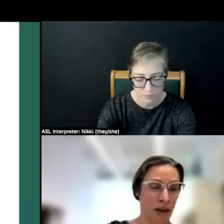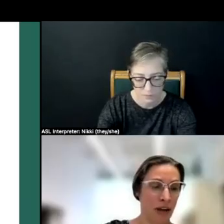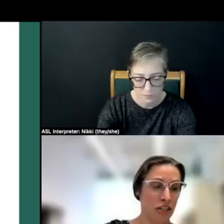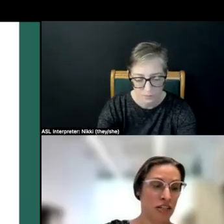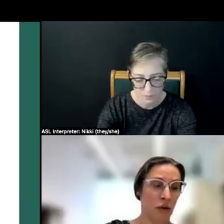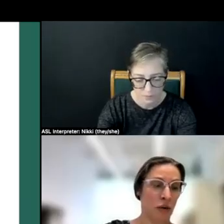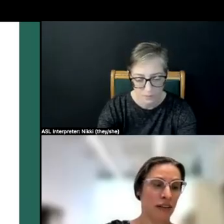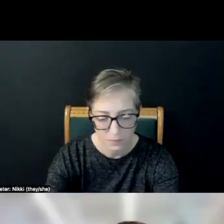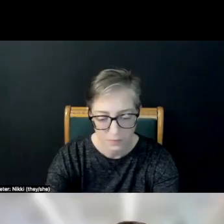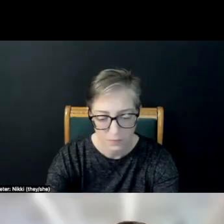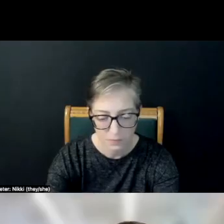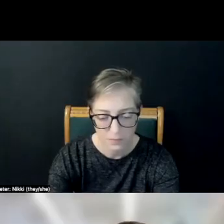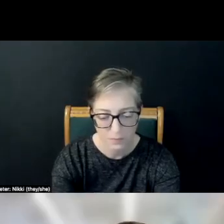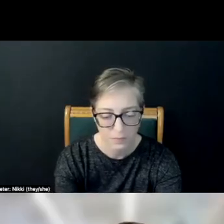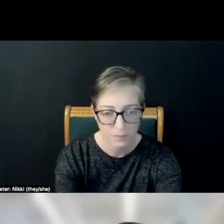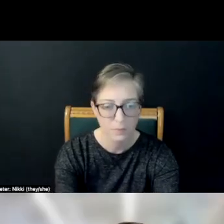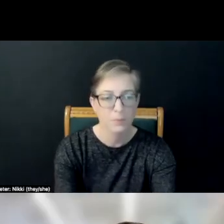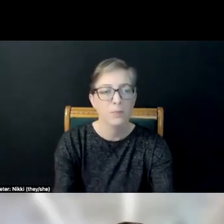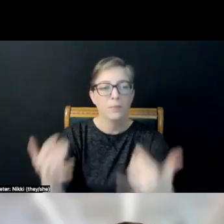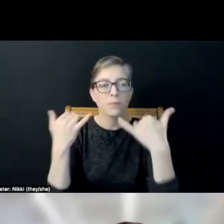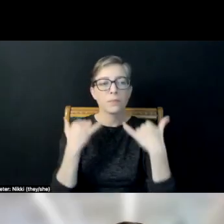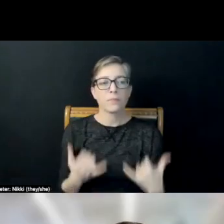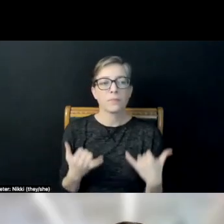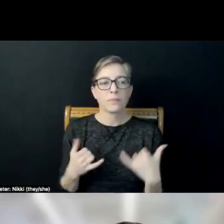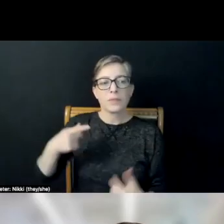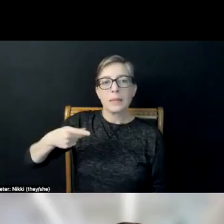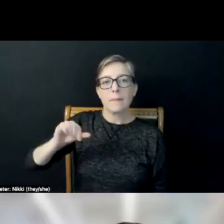She is currently an Assistant Professor at the Department of Pediatrics at